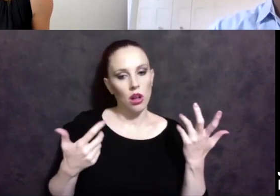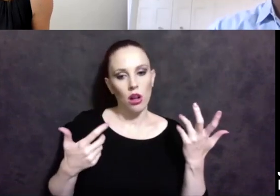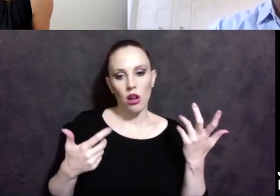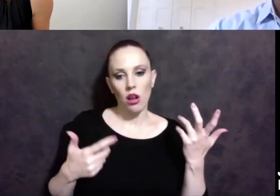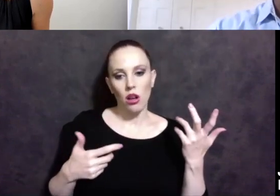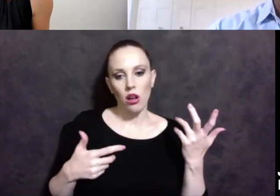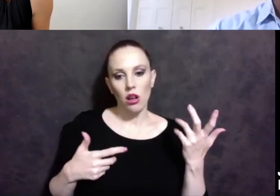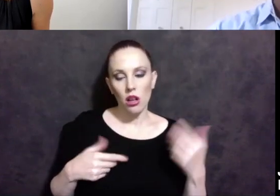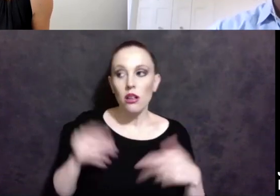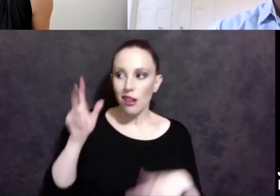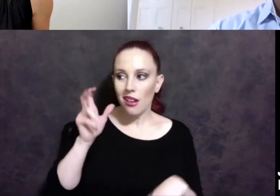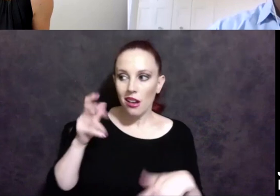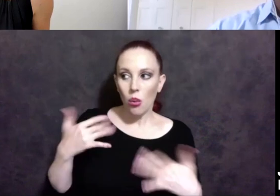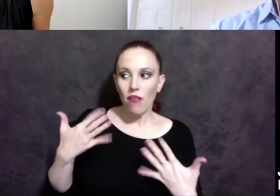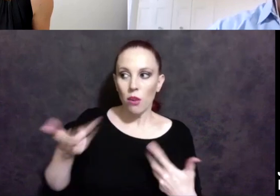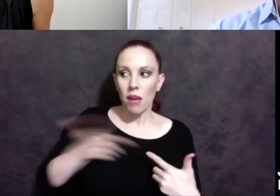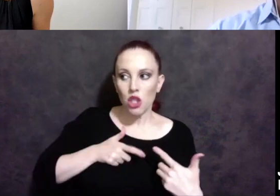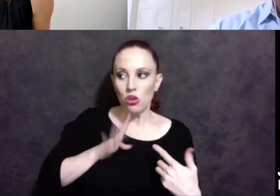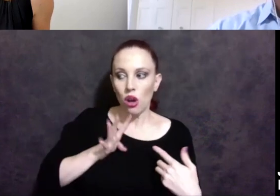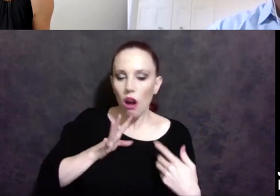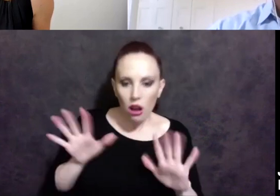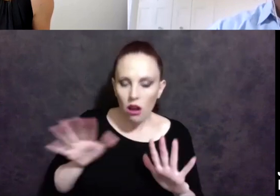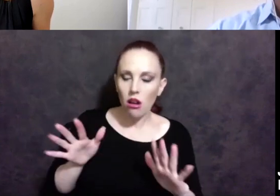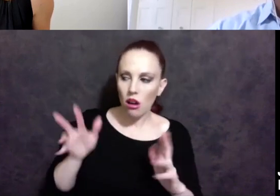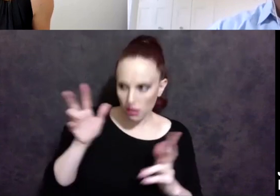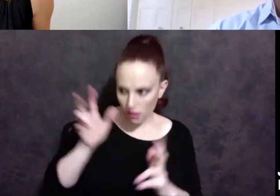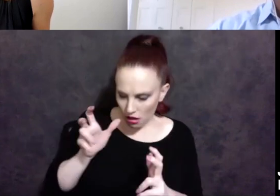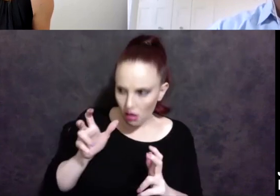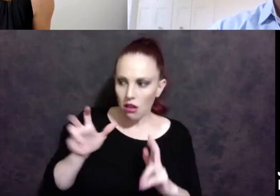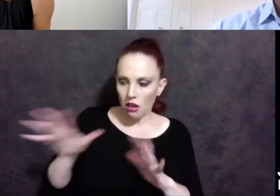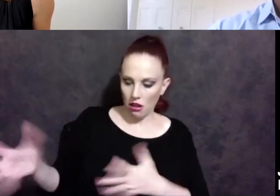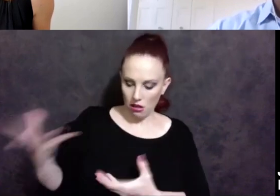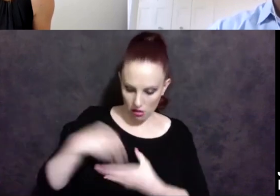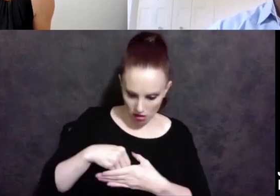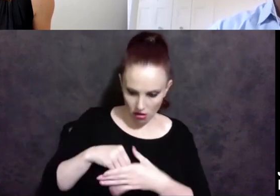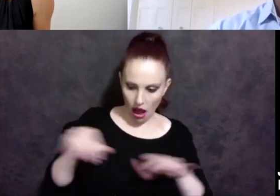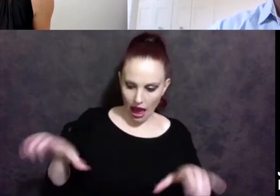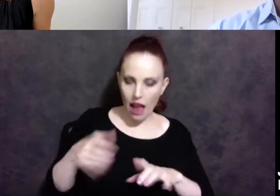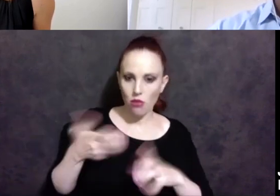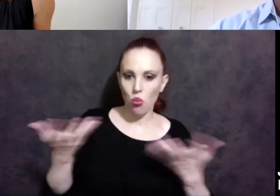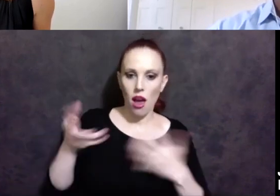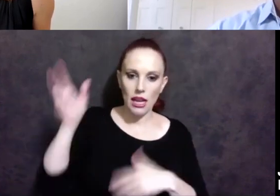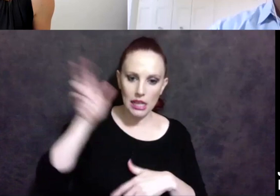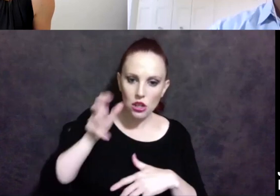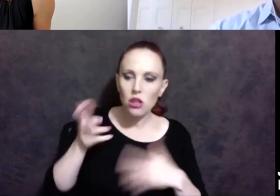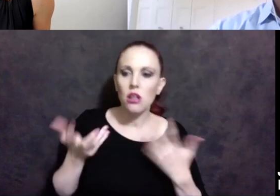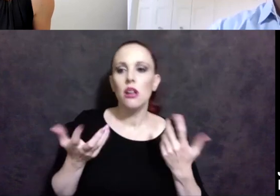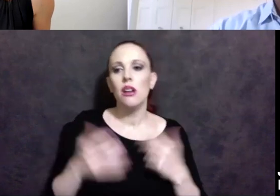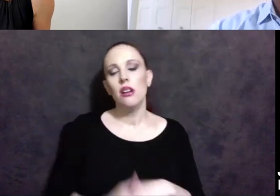get feedback. Act on what you heard from other people and there is just the whole variety